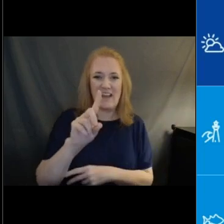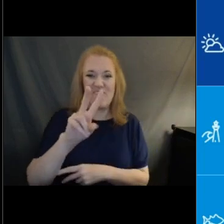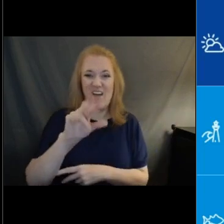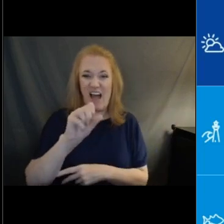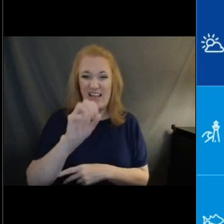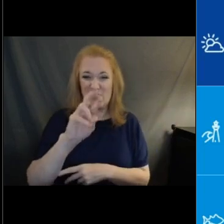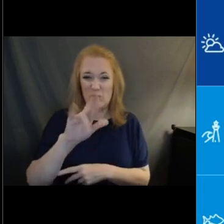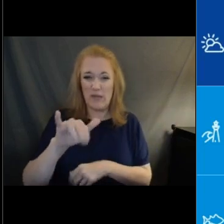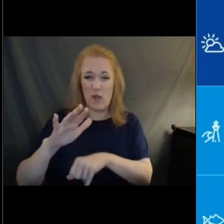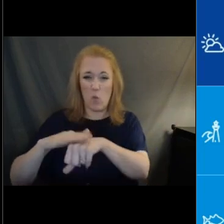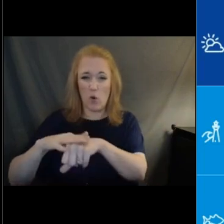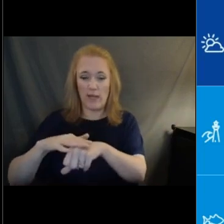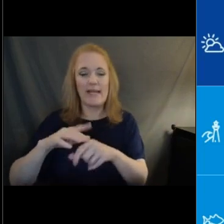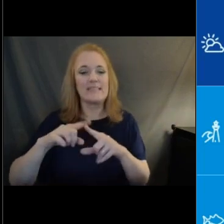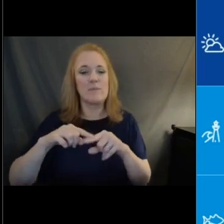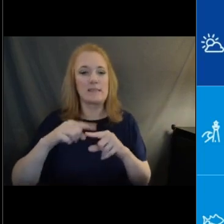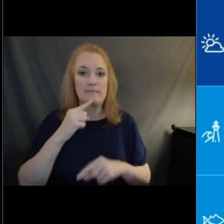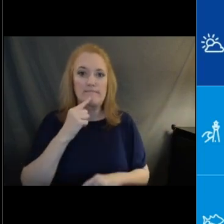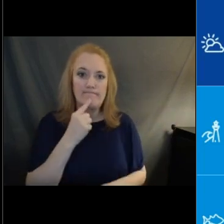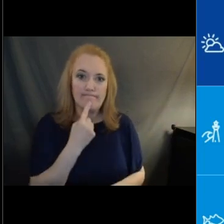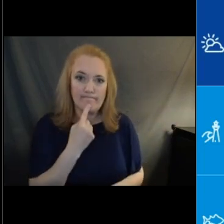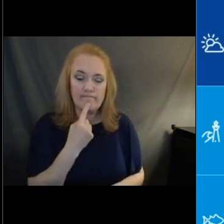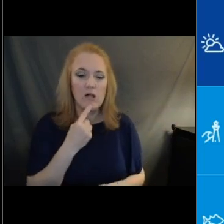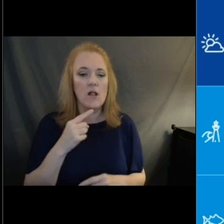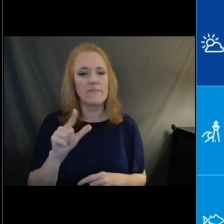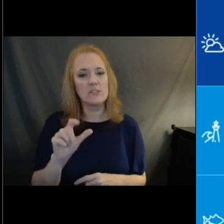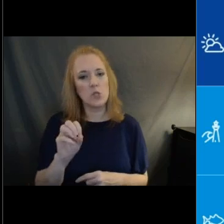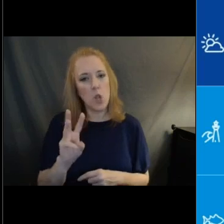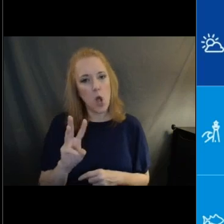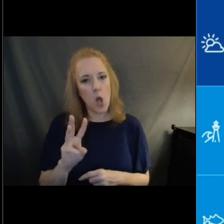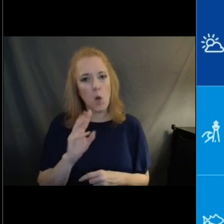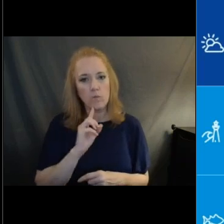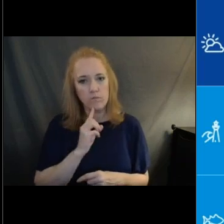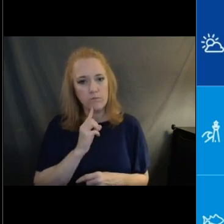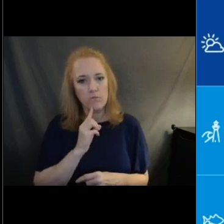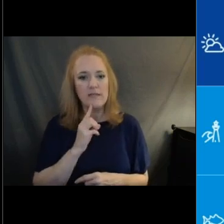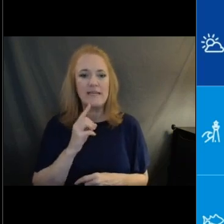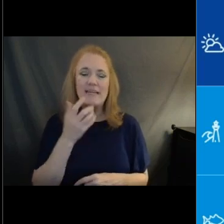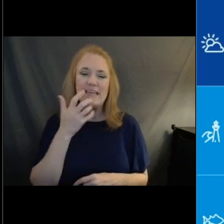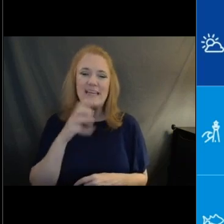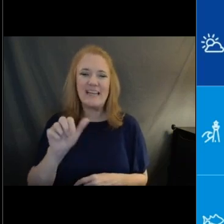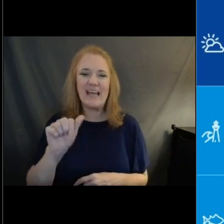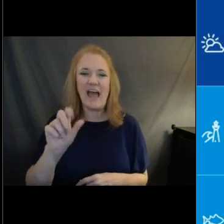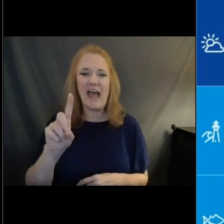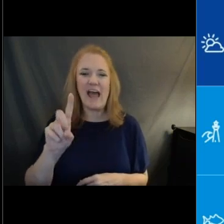the intensity. Starting at the lower intensity, we have heat advisory, and these are generally